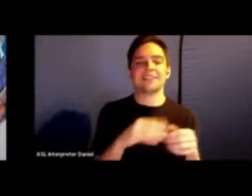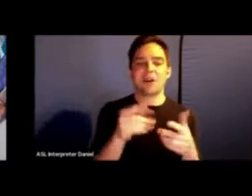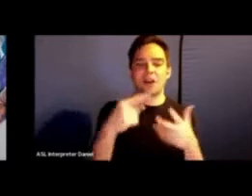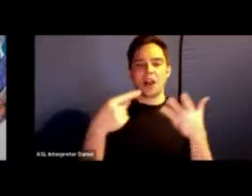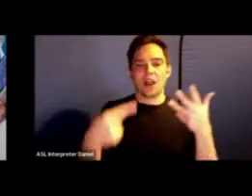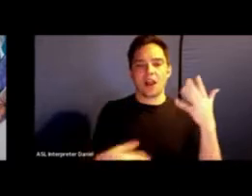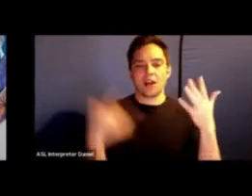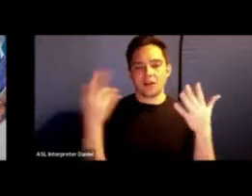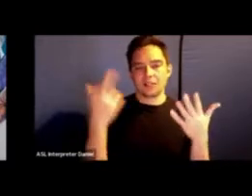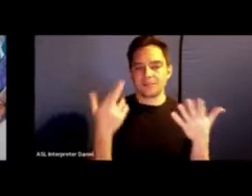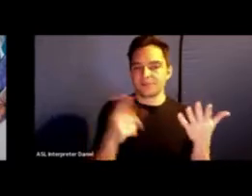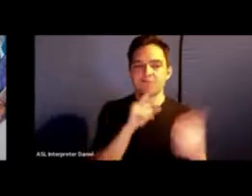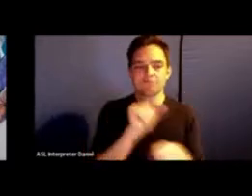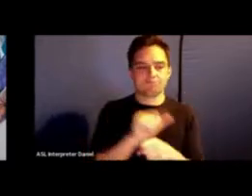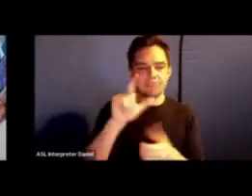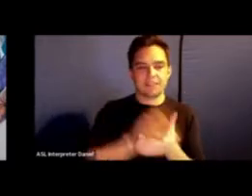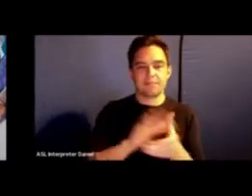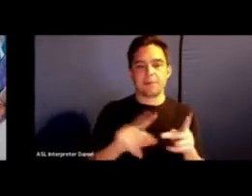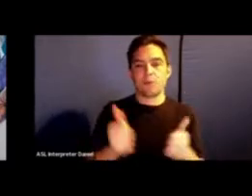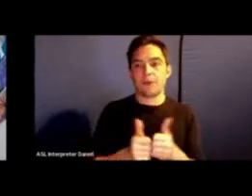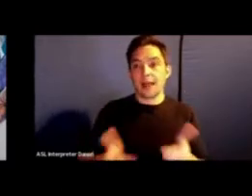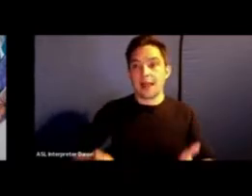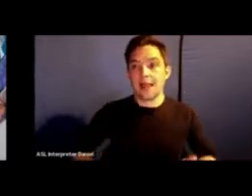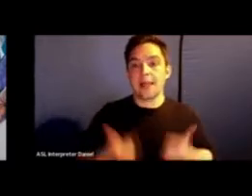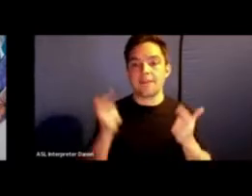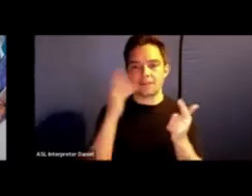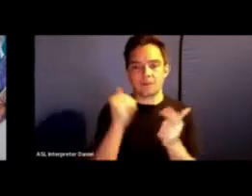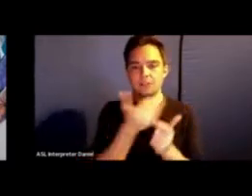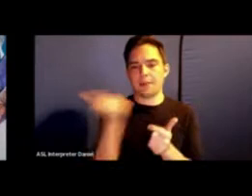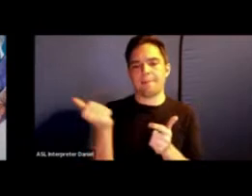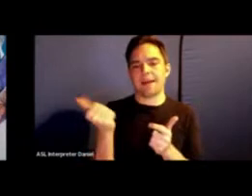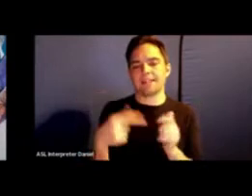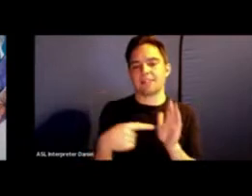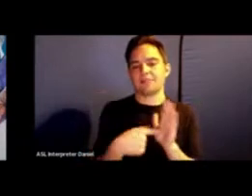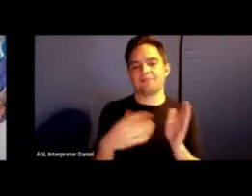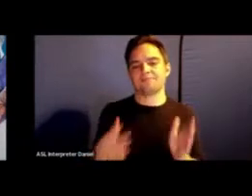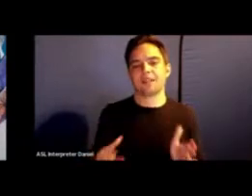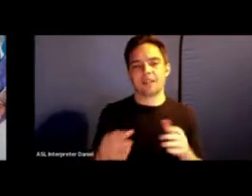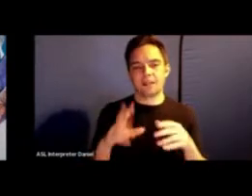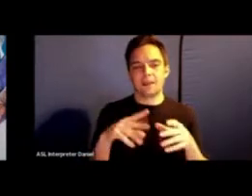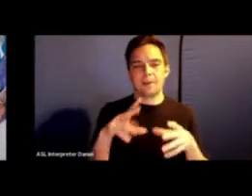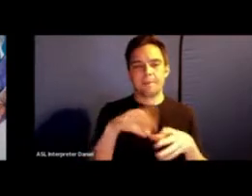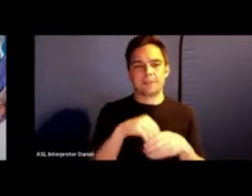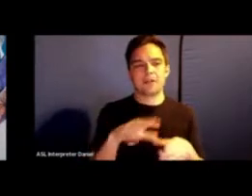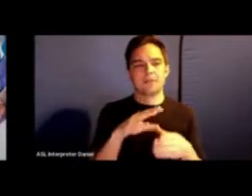I truly believe people with lived experience are the best candidates. Participants are going to learn so much more from the people that are actually